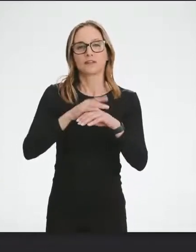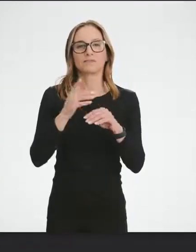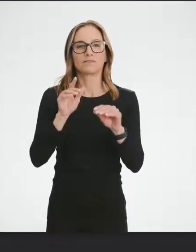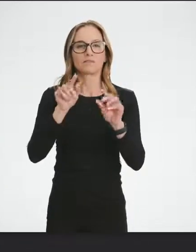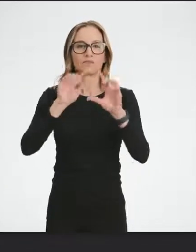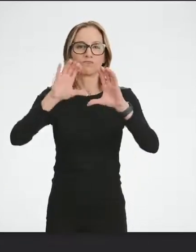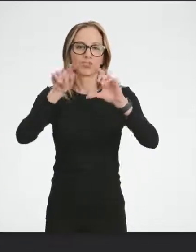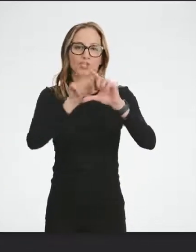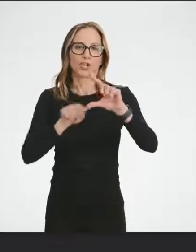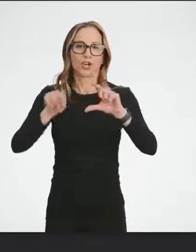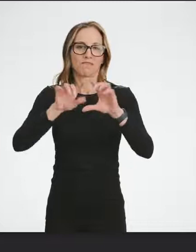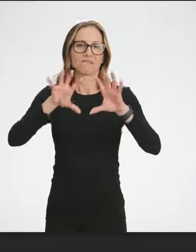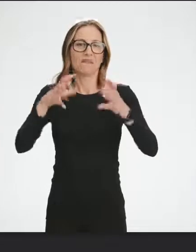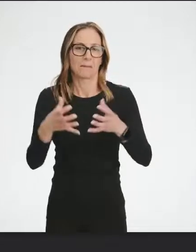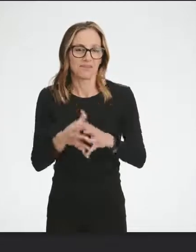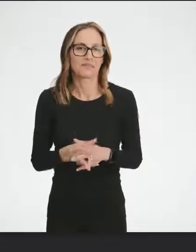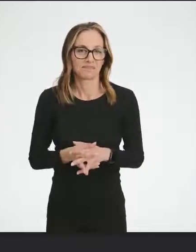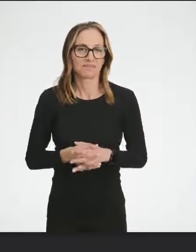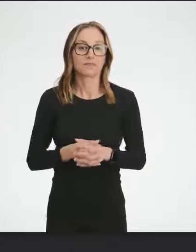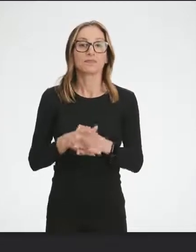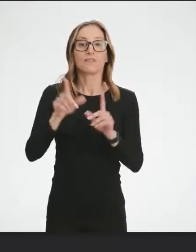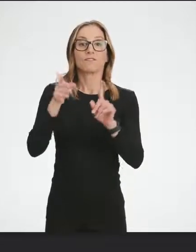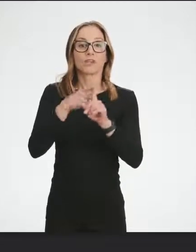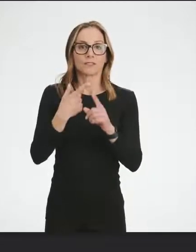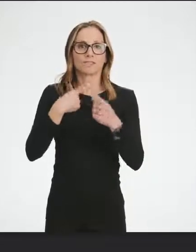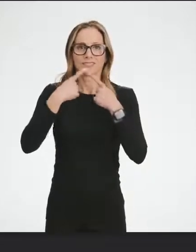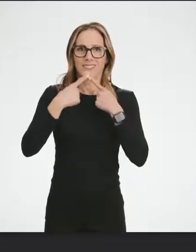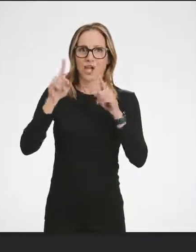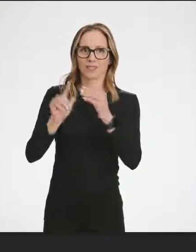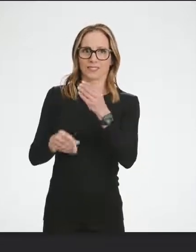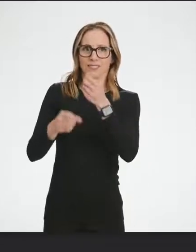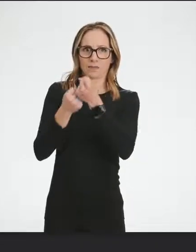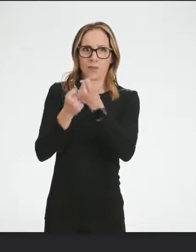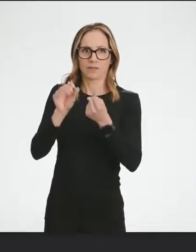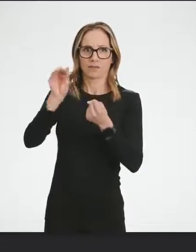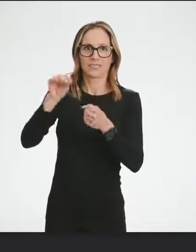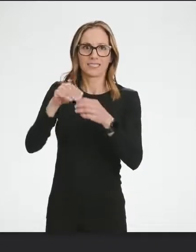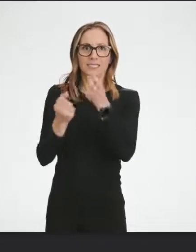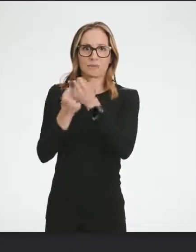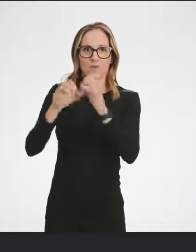We'll first declare support for it in our Supported Families array.